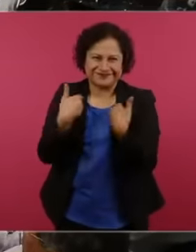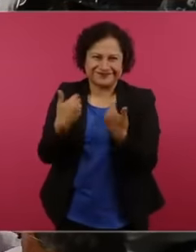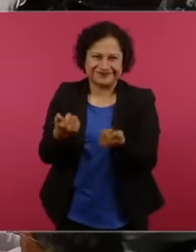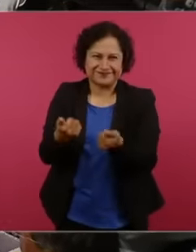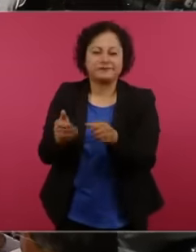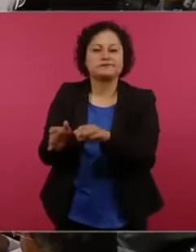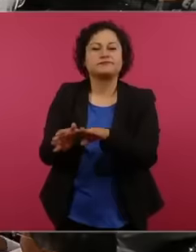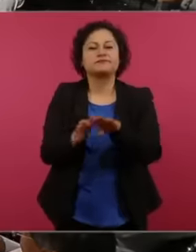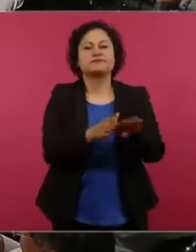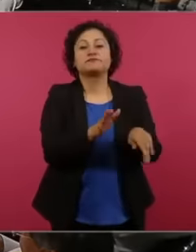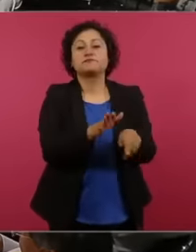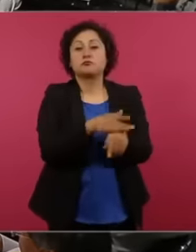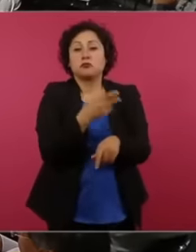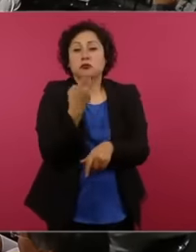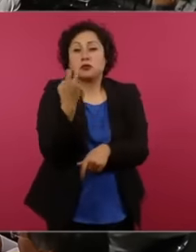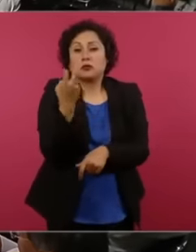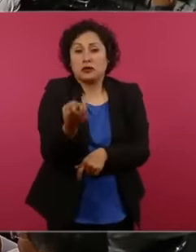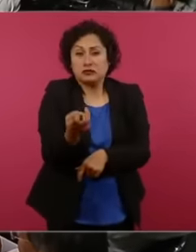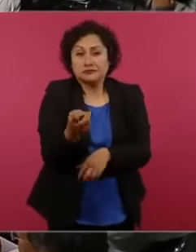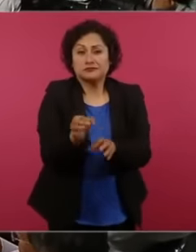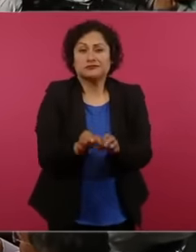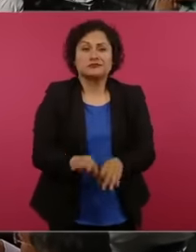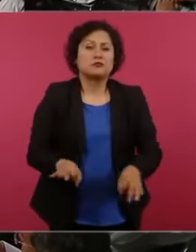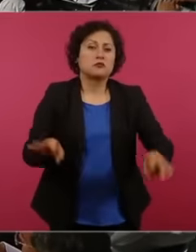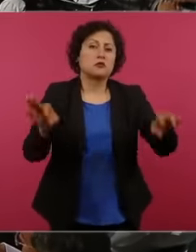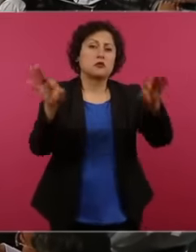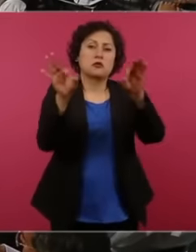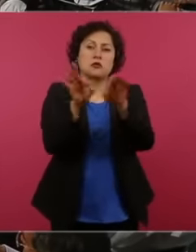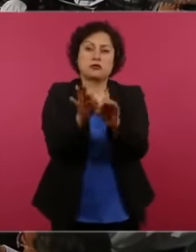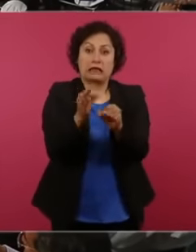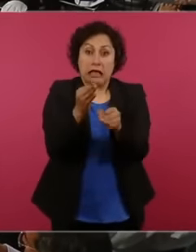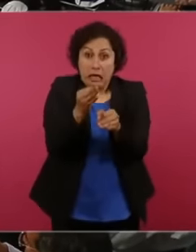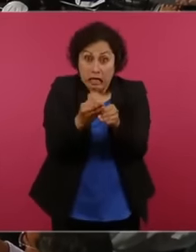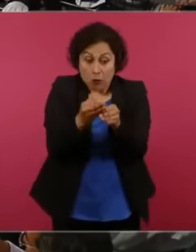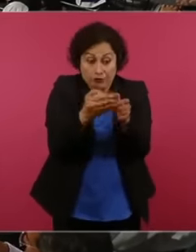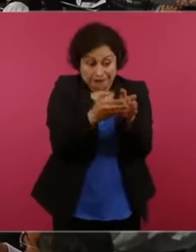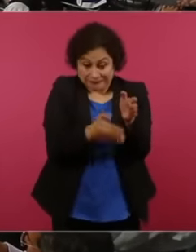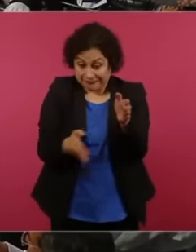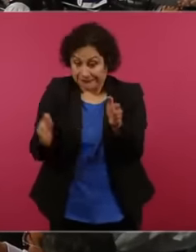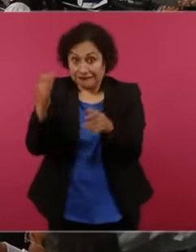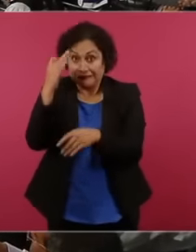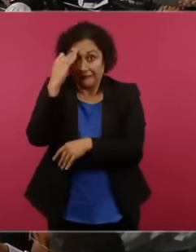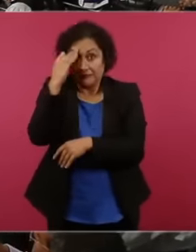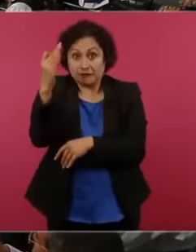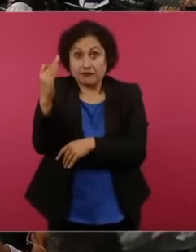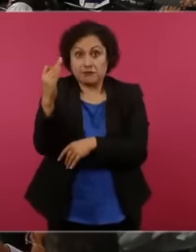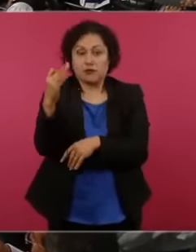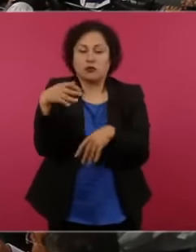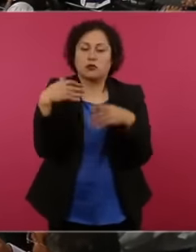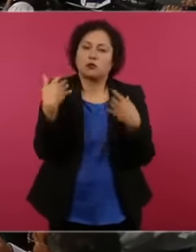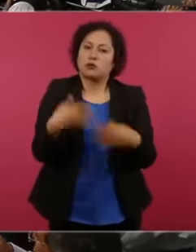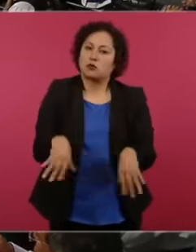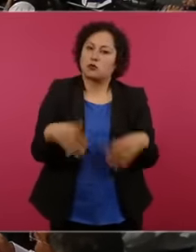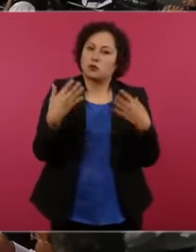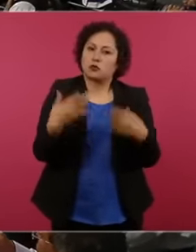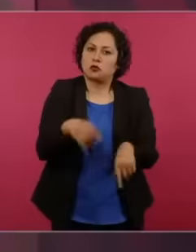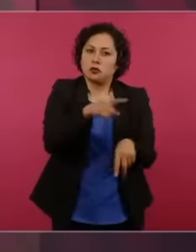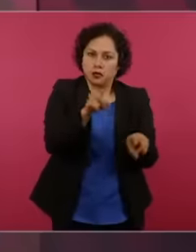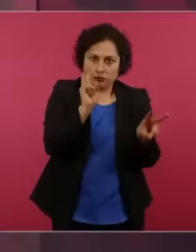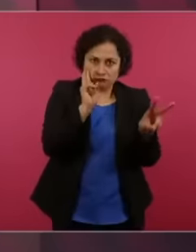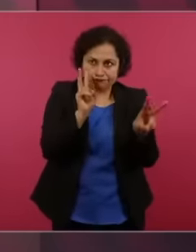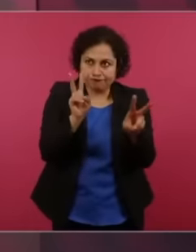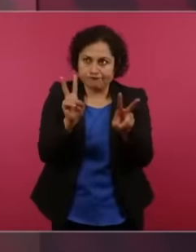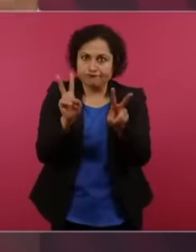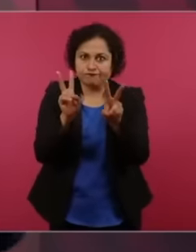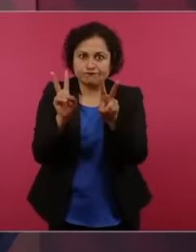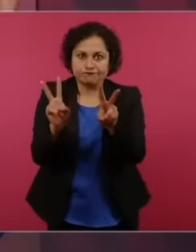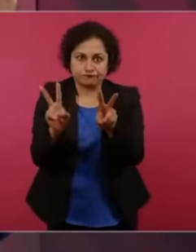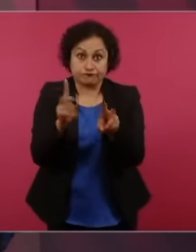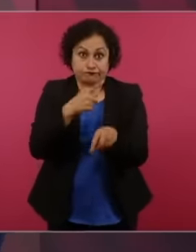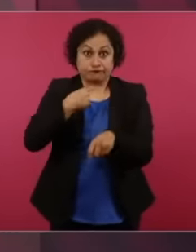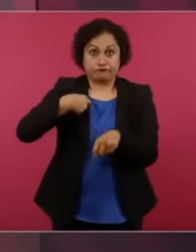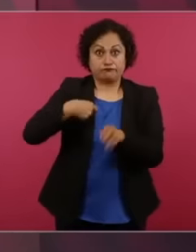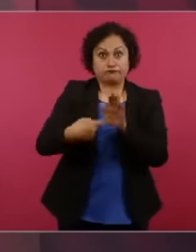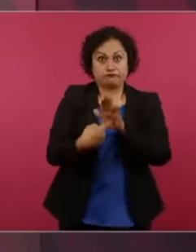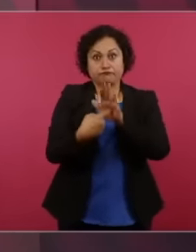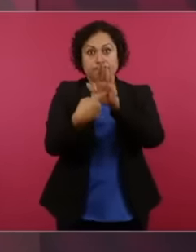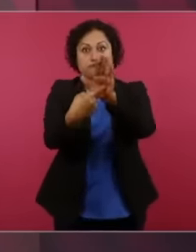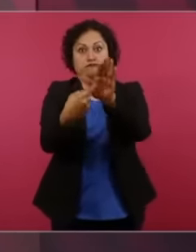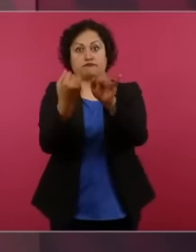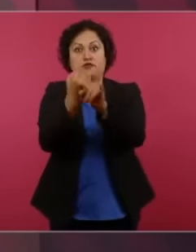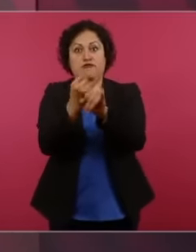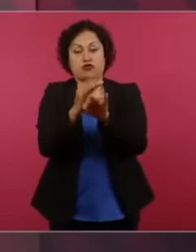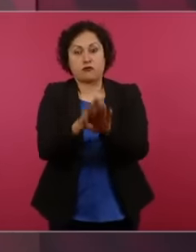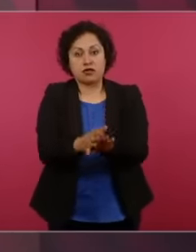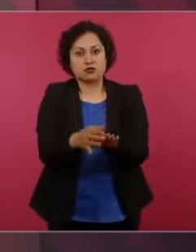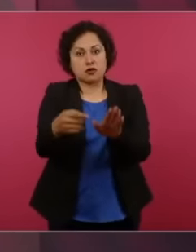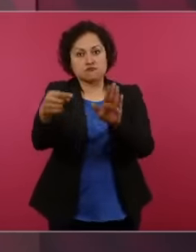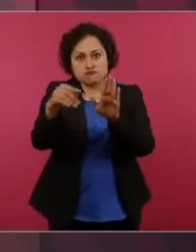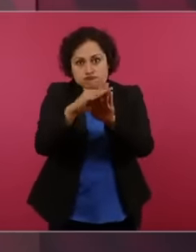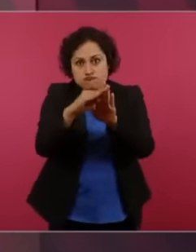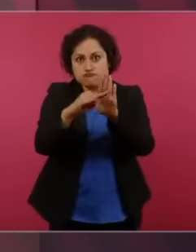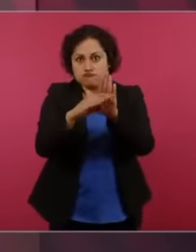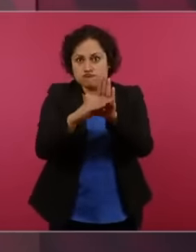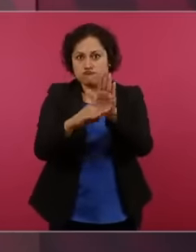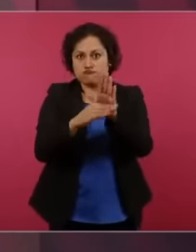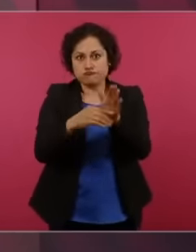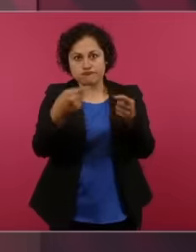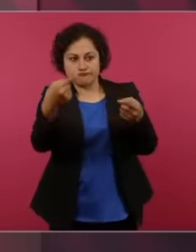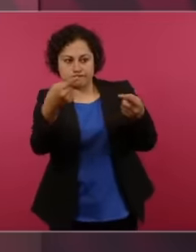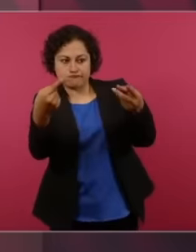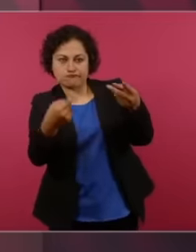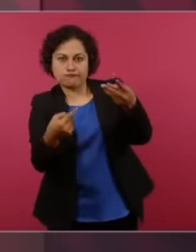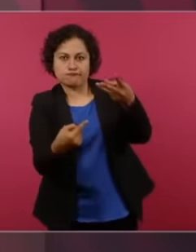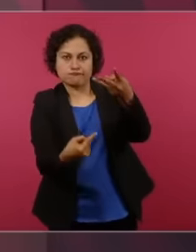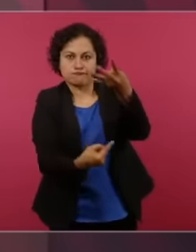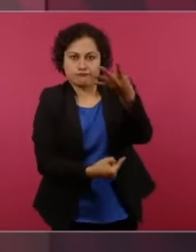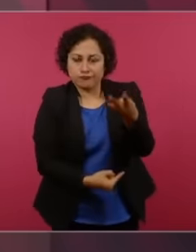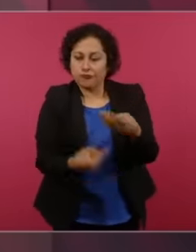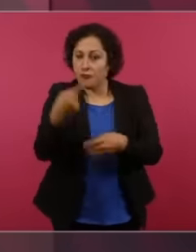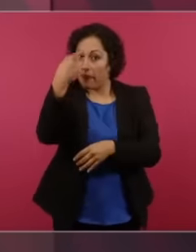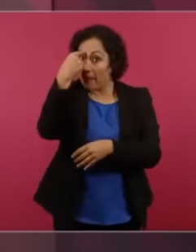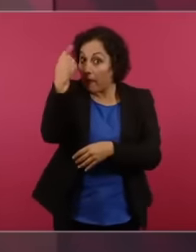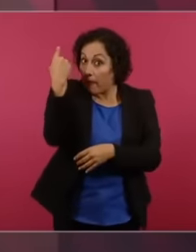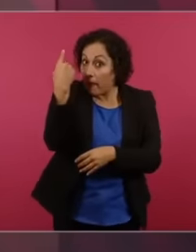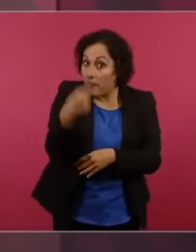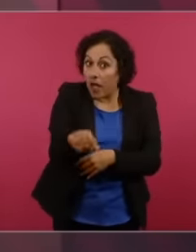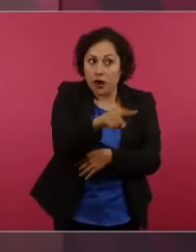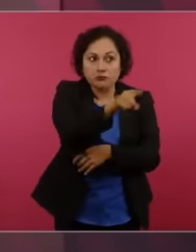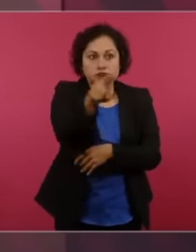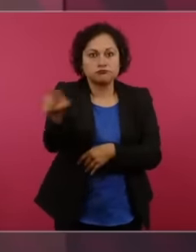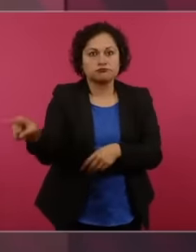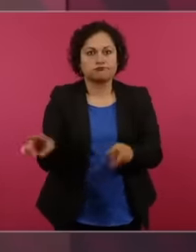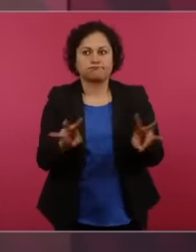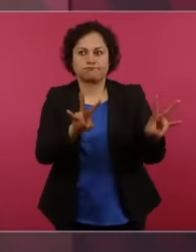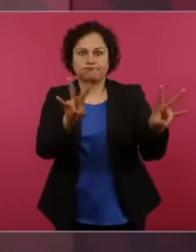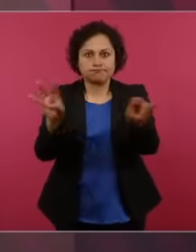issue so that it does not repeat itself, non-repetition is the same as Corruption